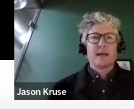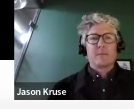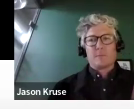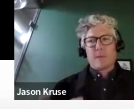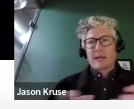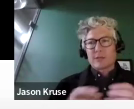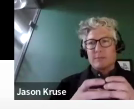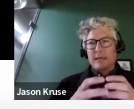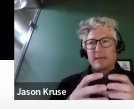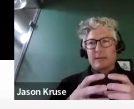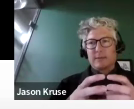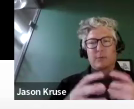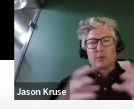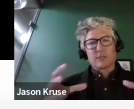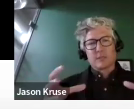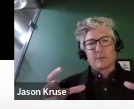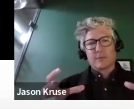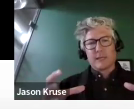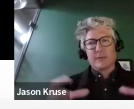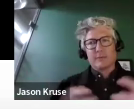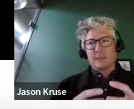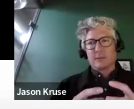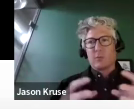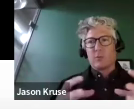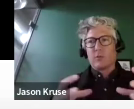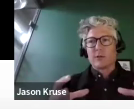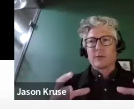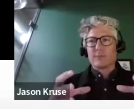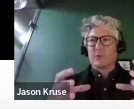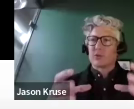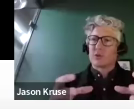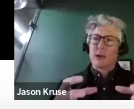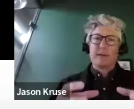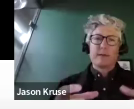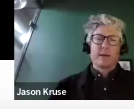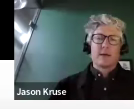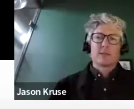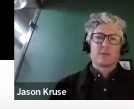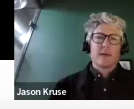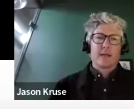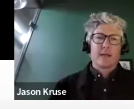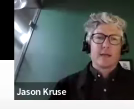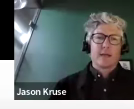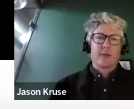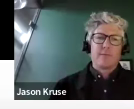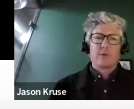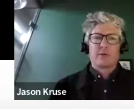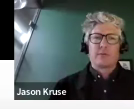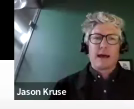But actually making the proportions of your meeting rooms a little larger and more square so that you have more